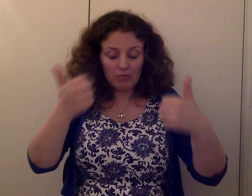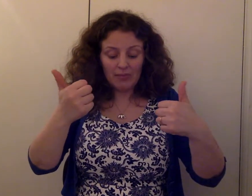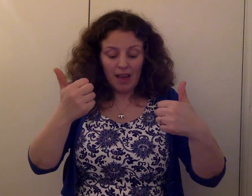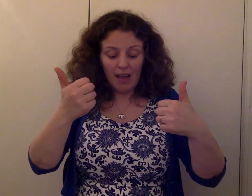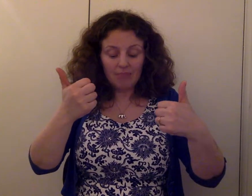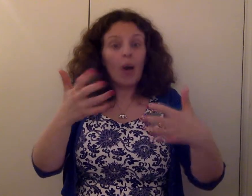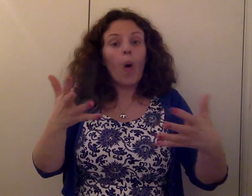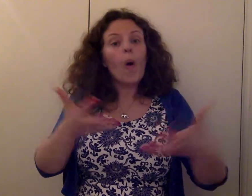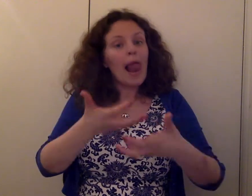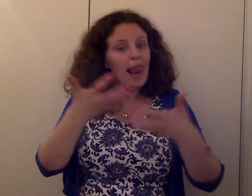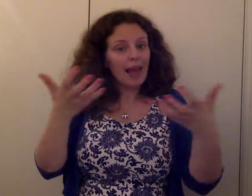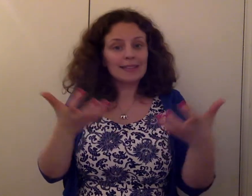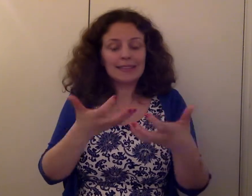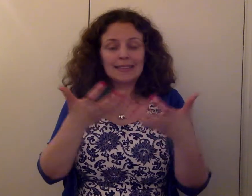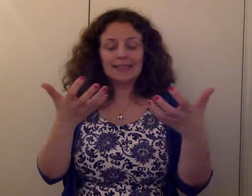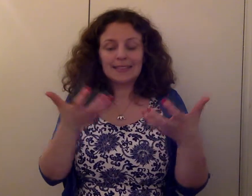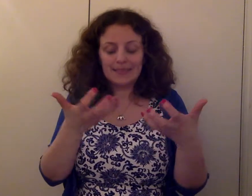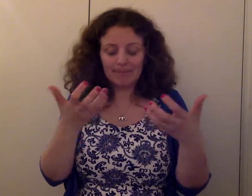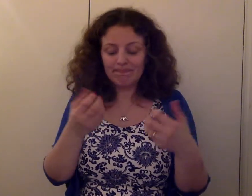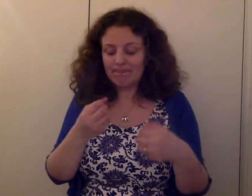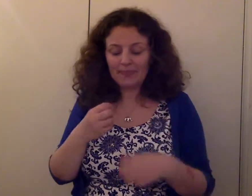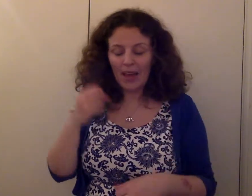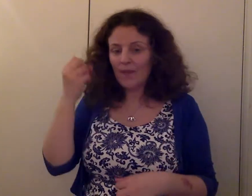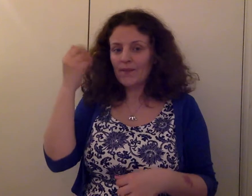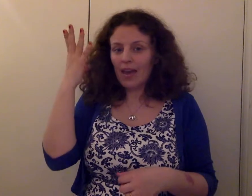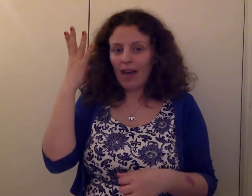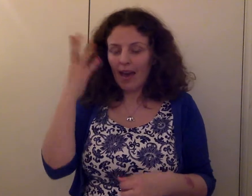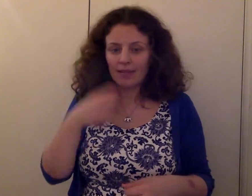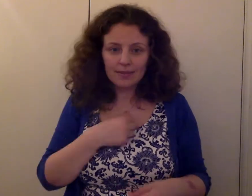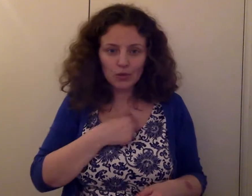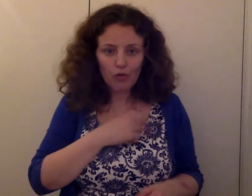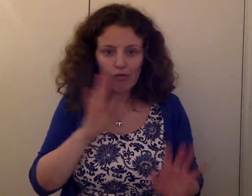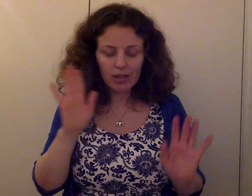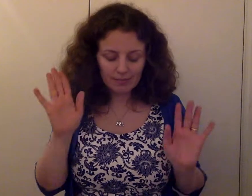Lettuce, forget sorry.